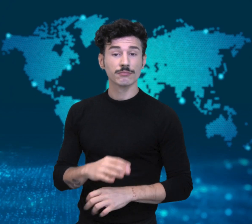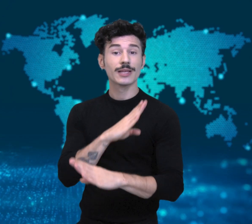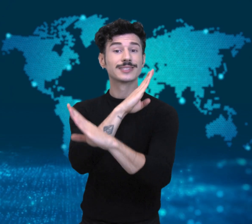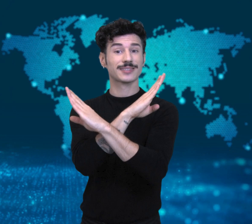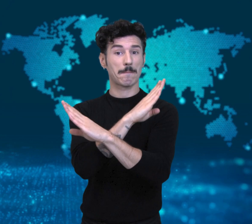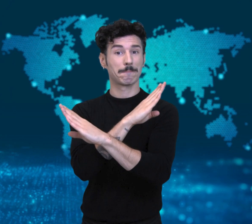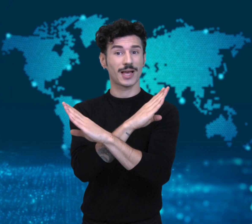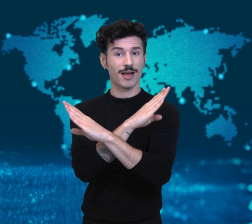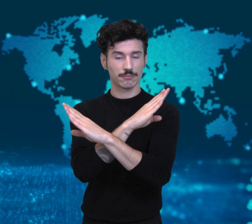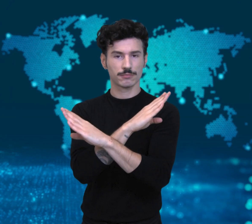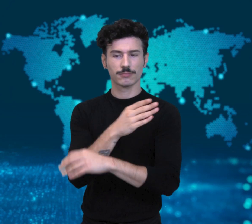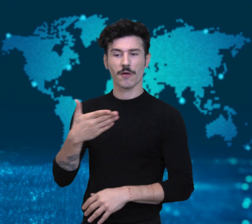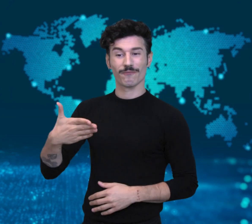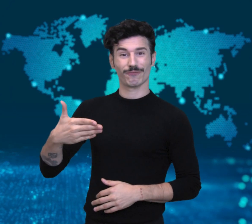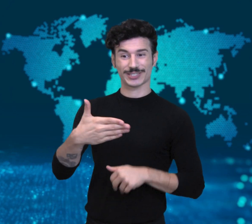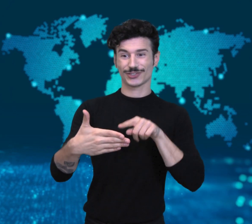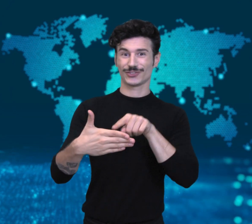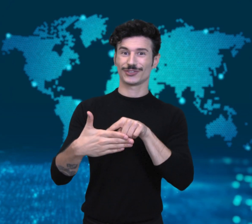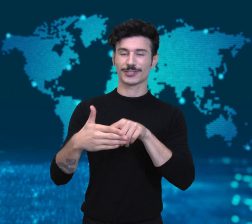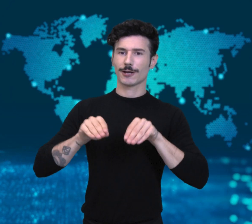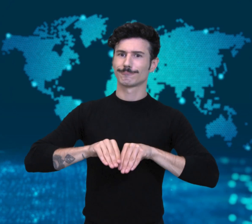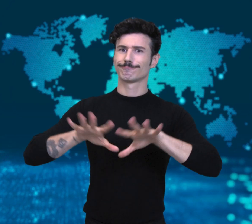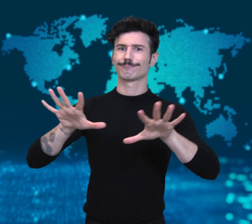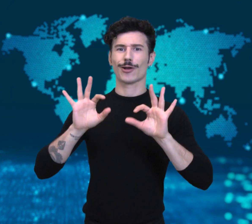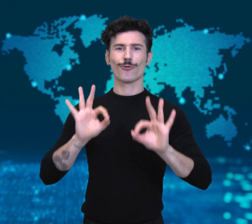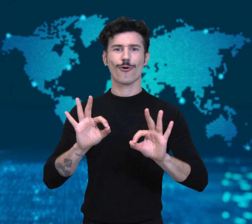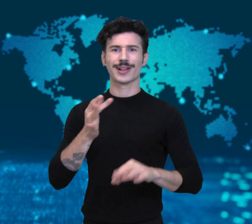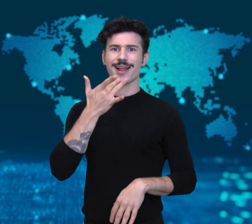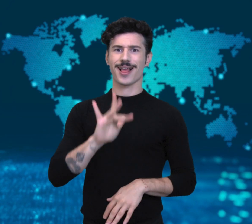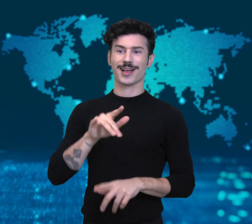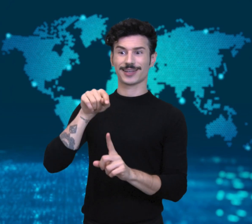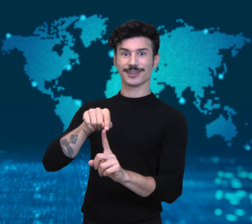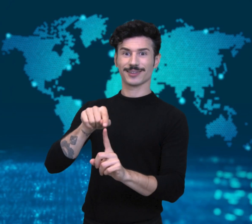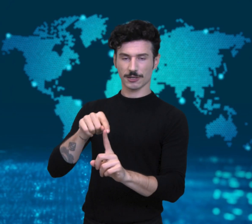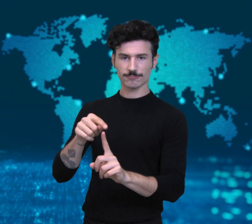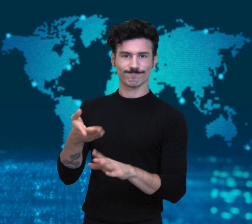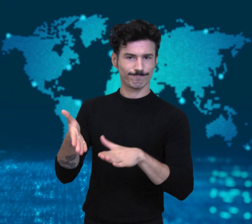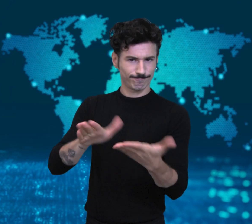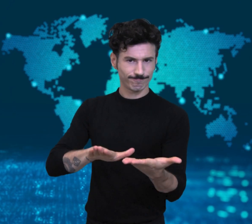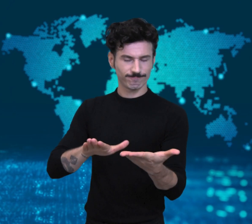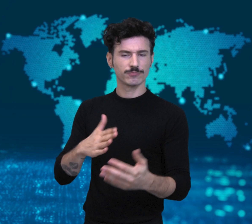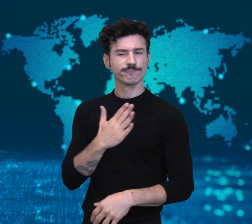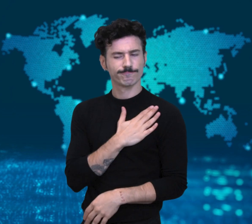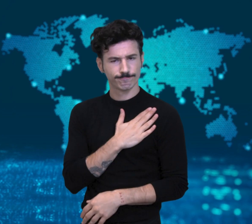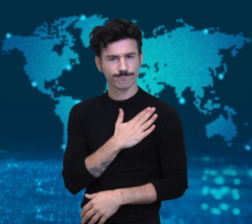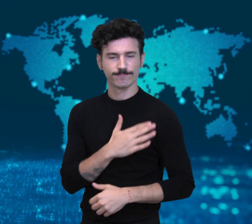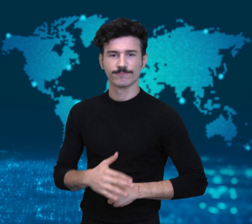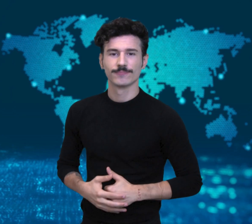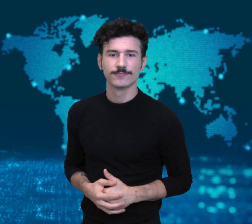Mourning of a "good luck" fish.